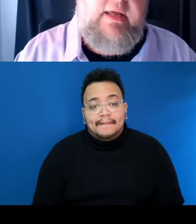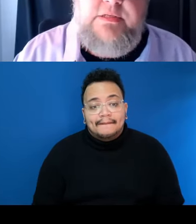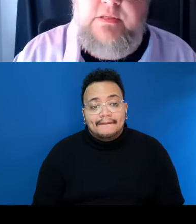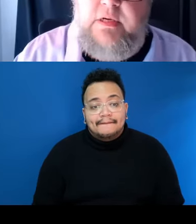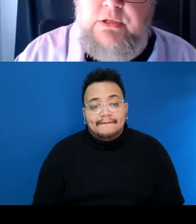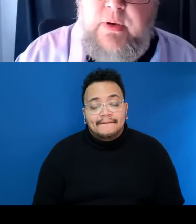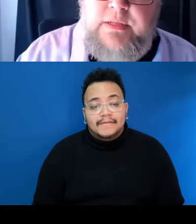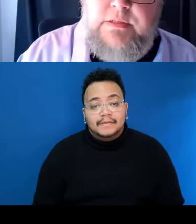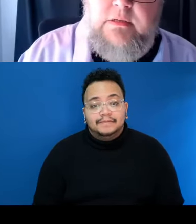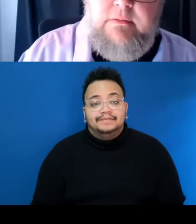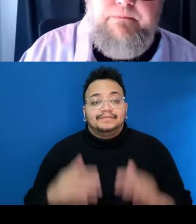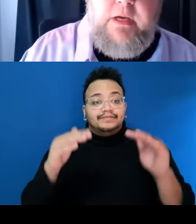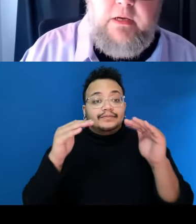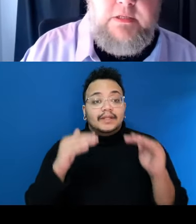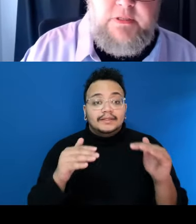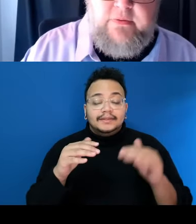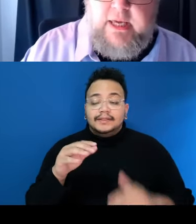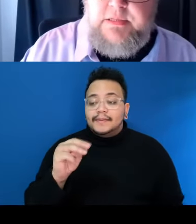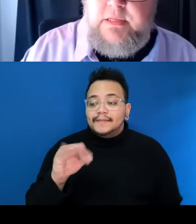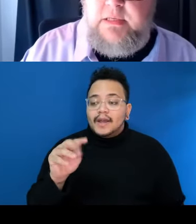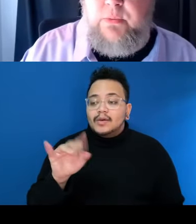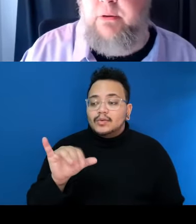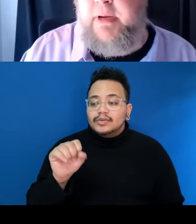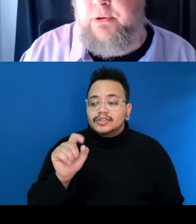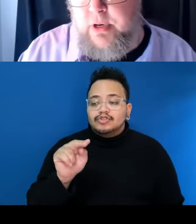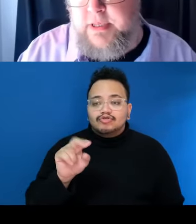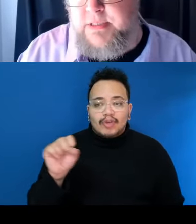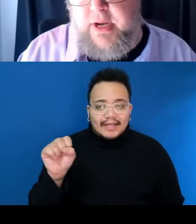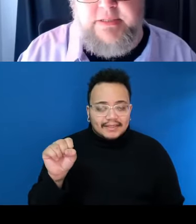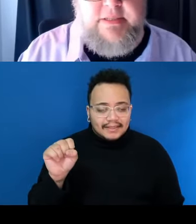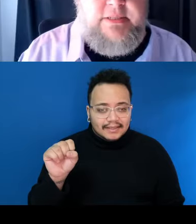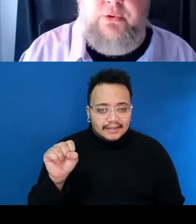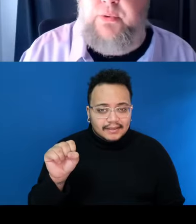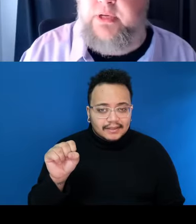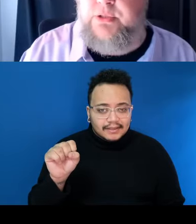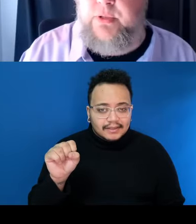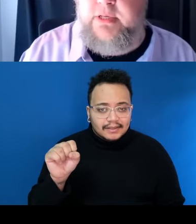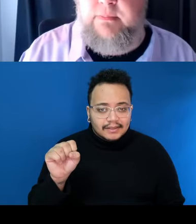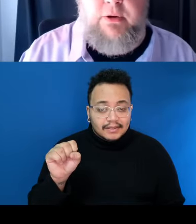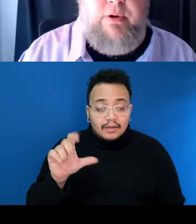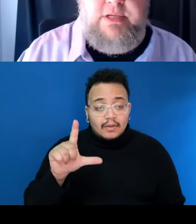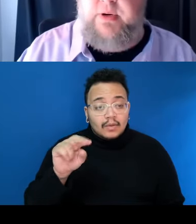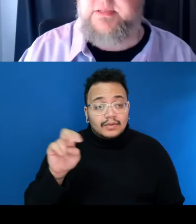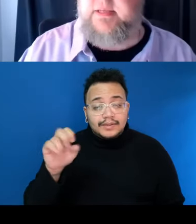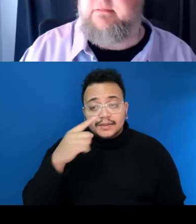The next trans specific ACE is around minority stress. And so Loree, could you read the minority stress